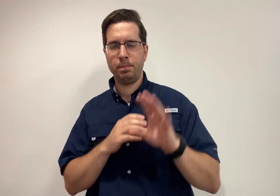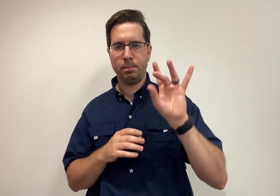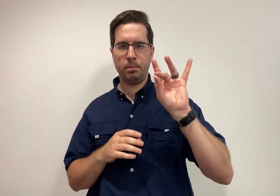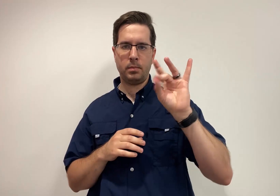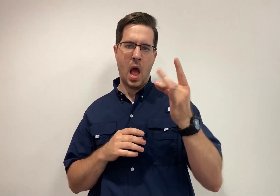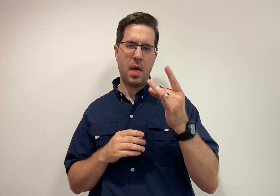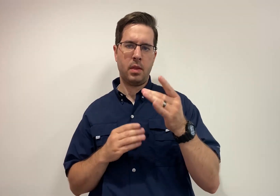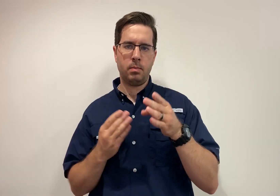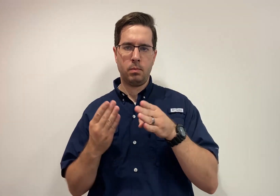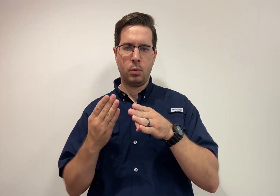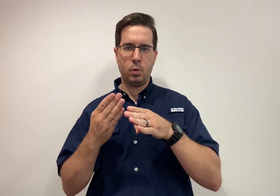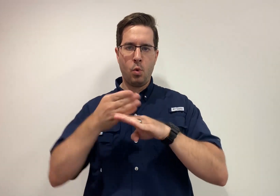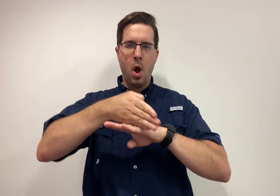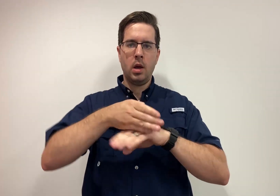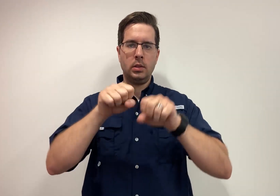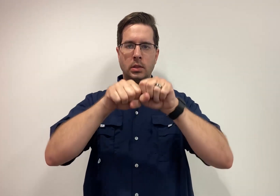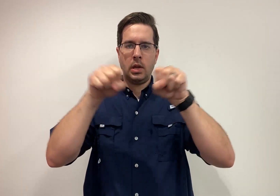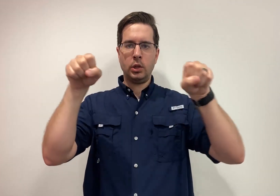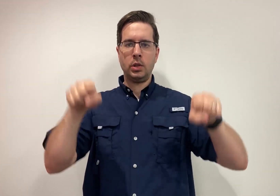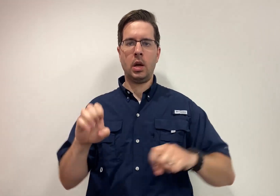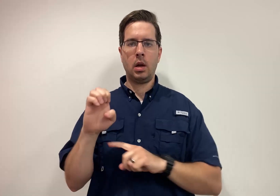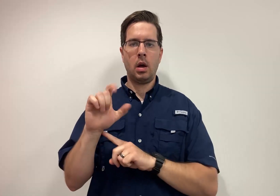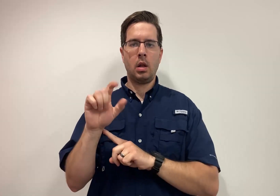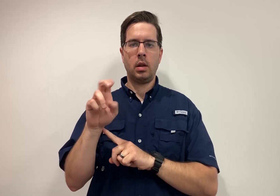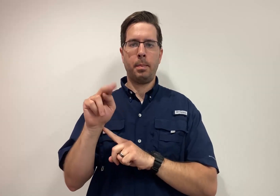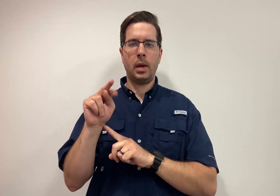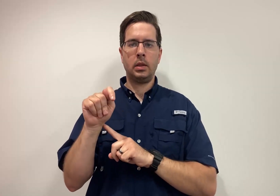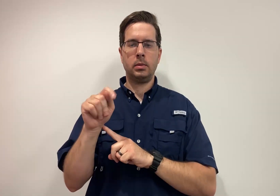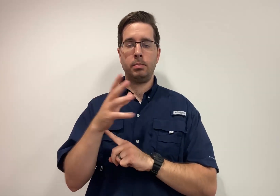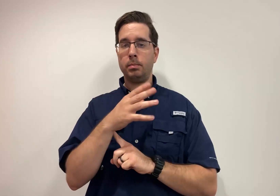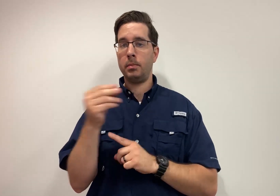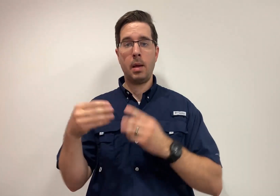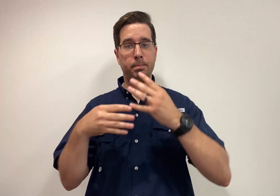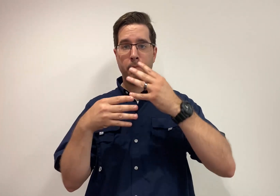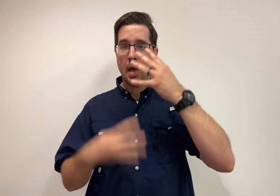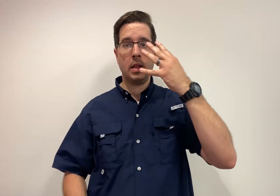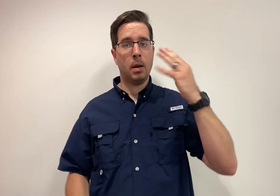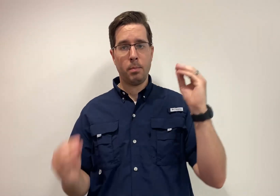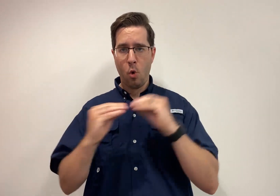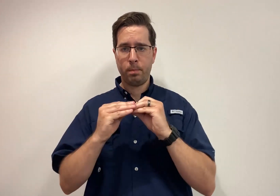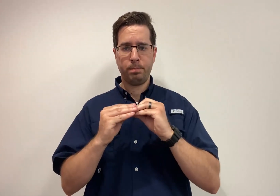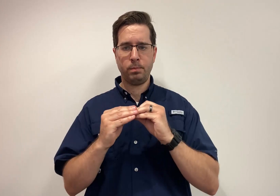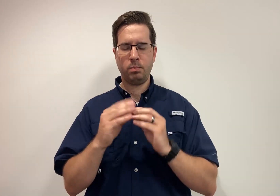(8) cross-section elements, and many more.